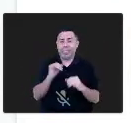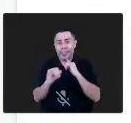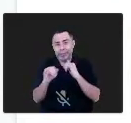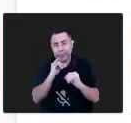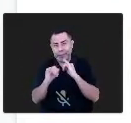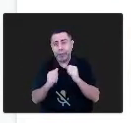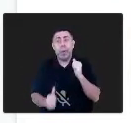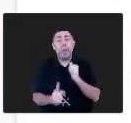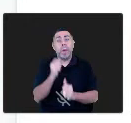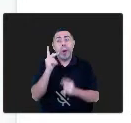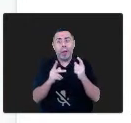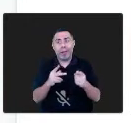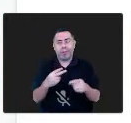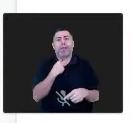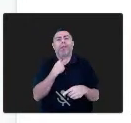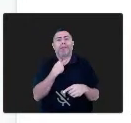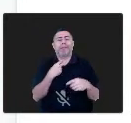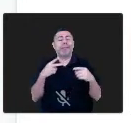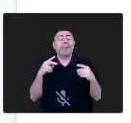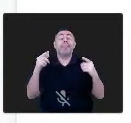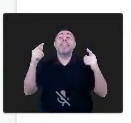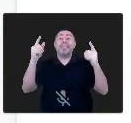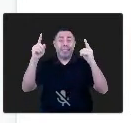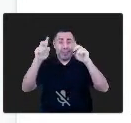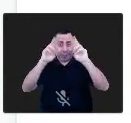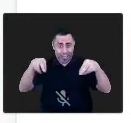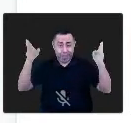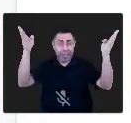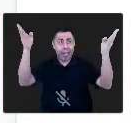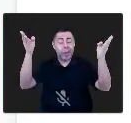the funnel the last part often doesn't have much as issues um because you have an offer and you